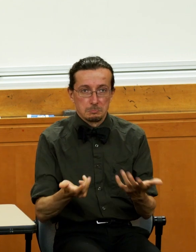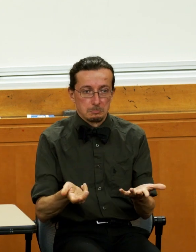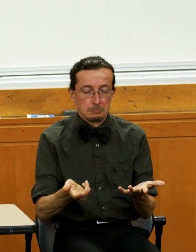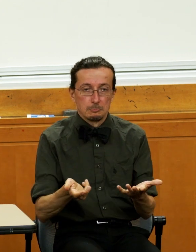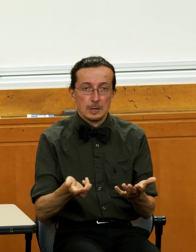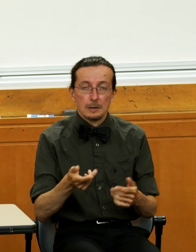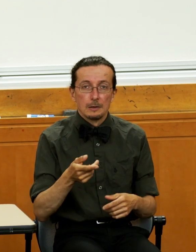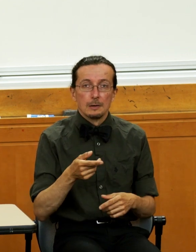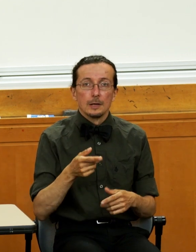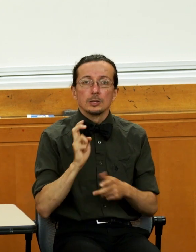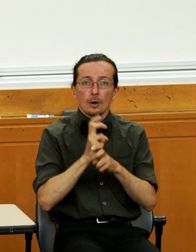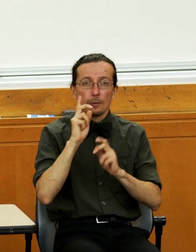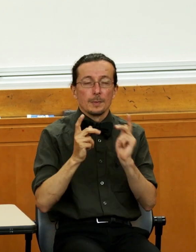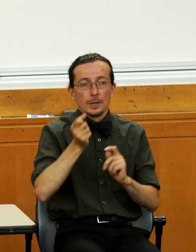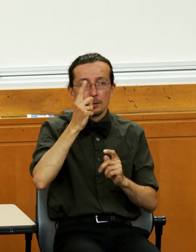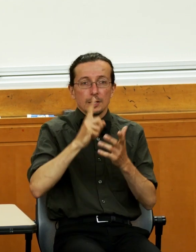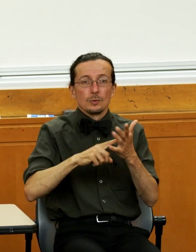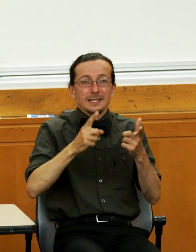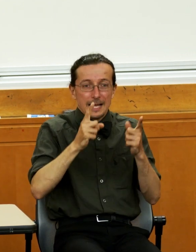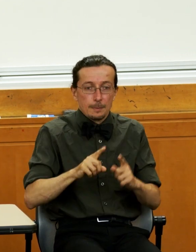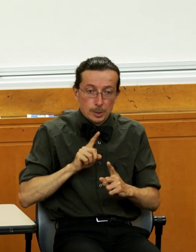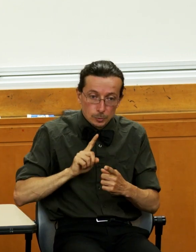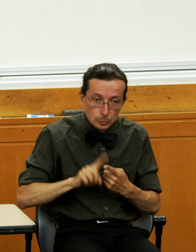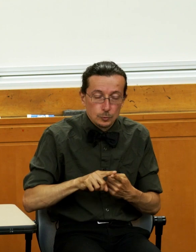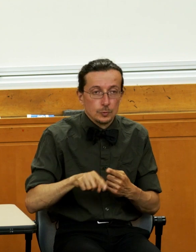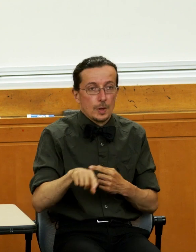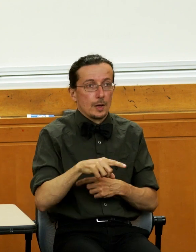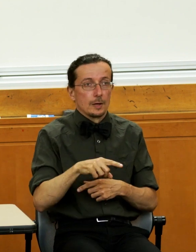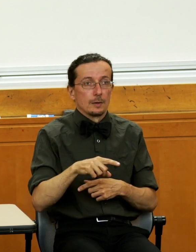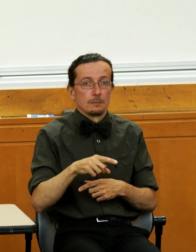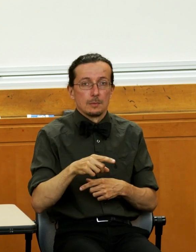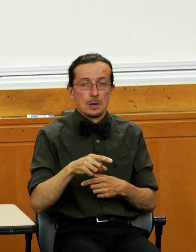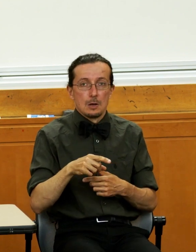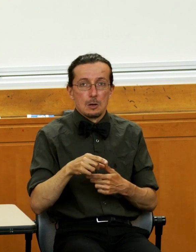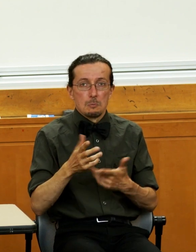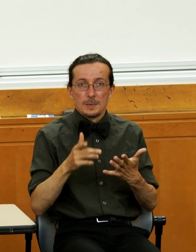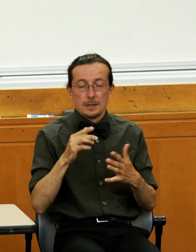to them or around them is something that they have legal protection from or should.